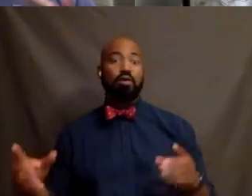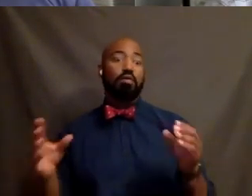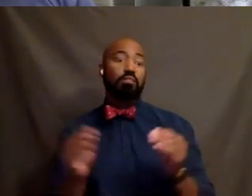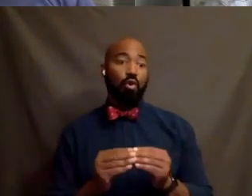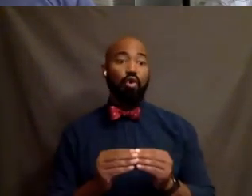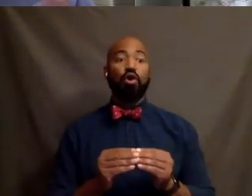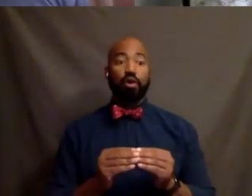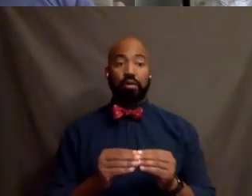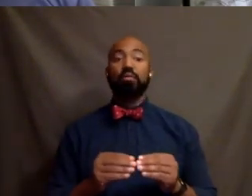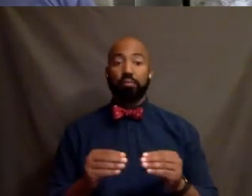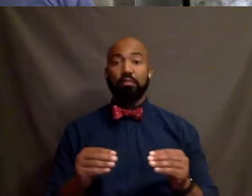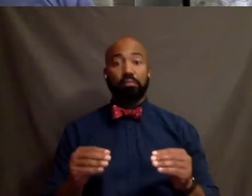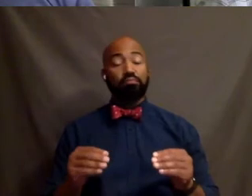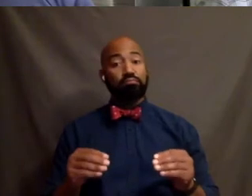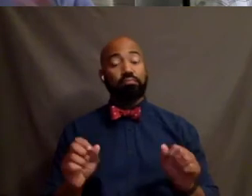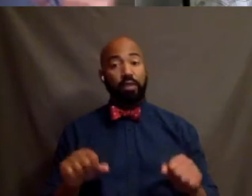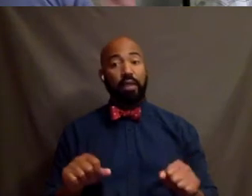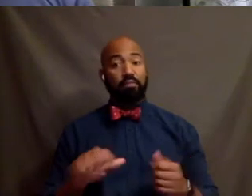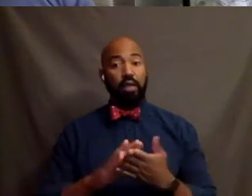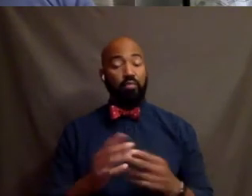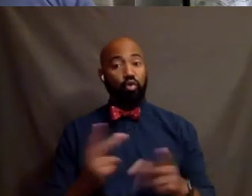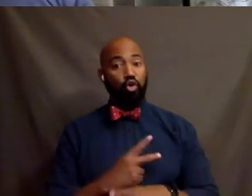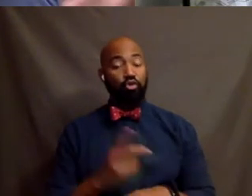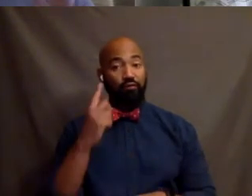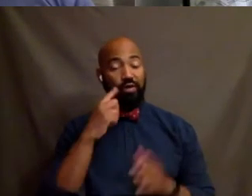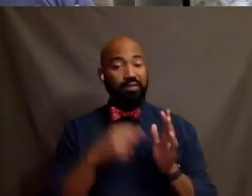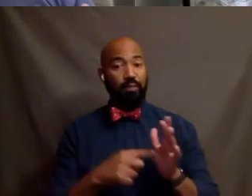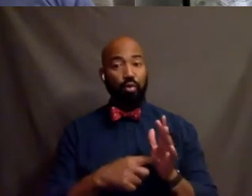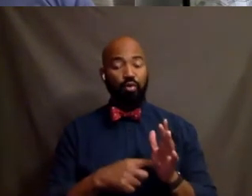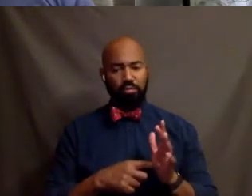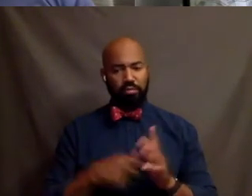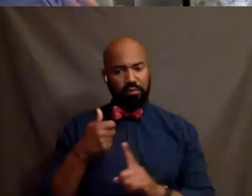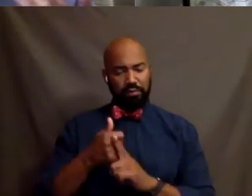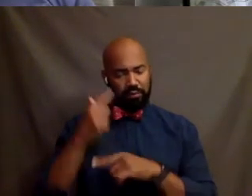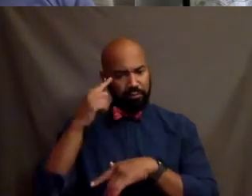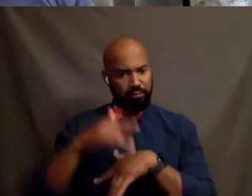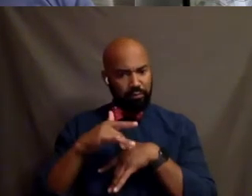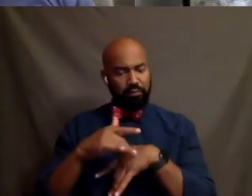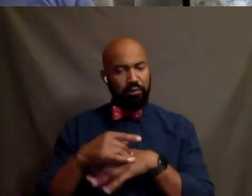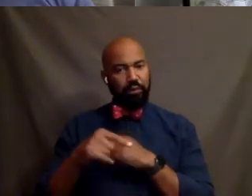sometimes in some circumstances suicidal ideation. So we have to be very careful in that. And that's part of the conversation